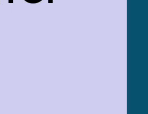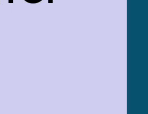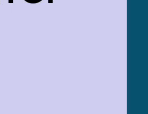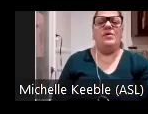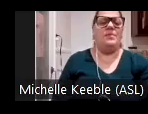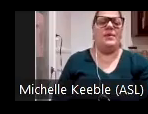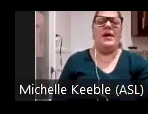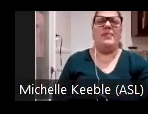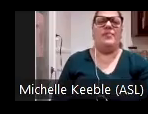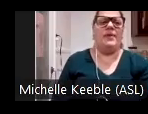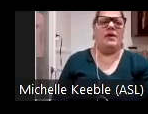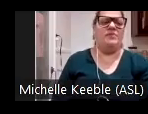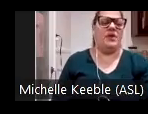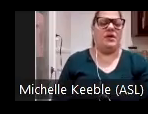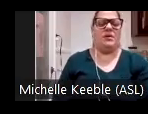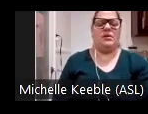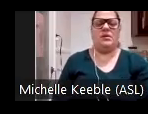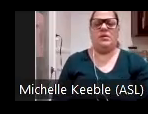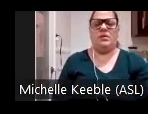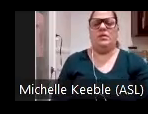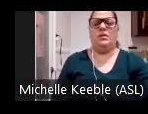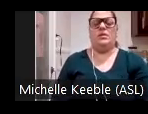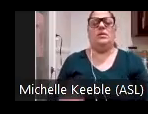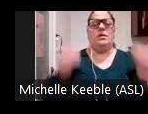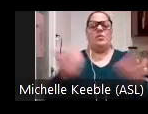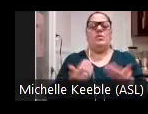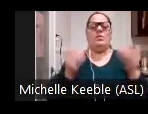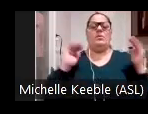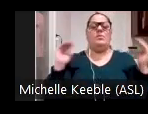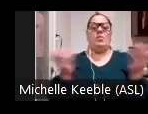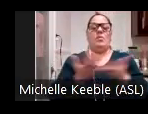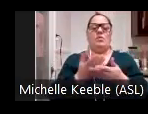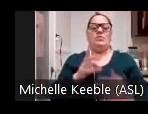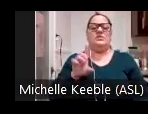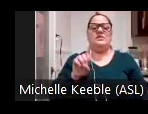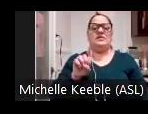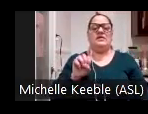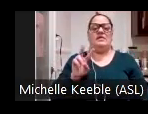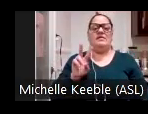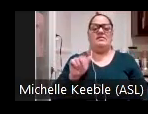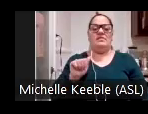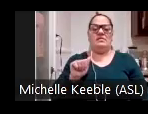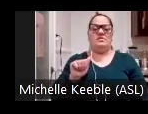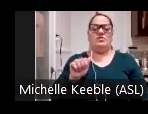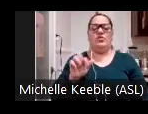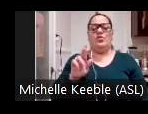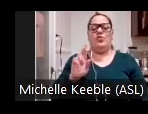[ALICE] Welcome everybody um to Devva's room uh disability and culture for everyone. We